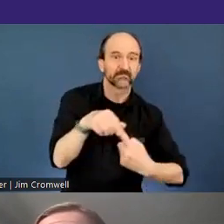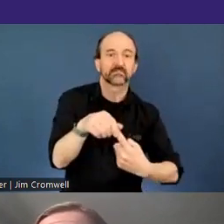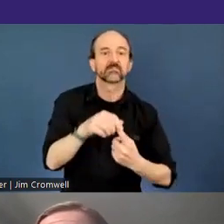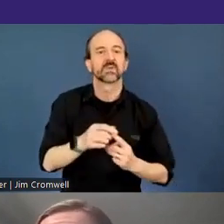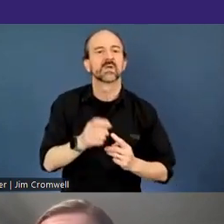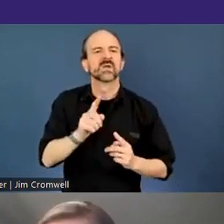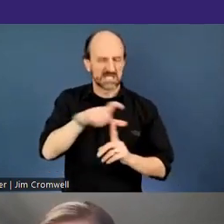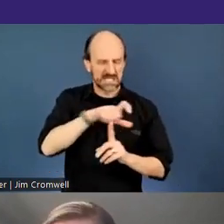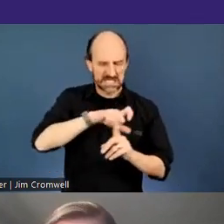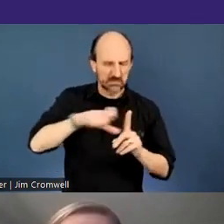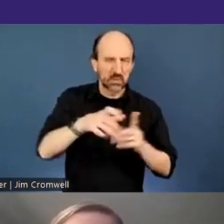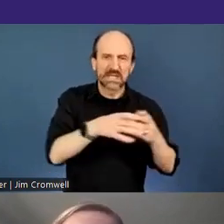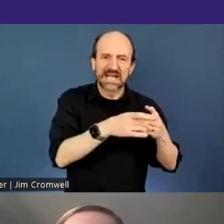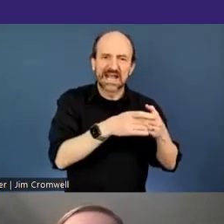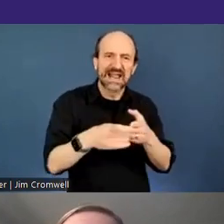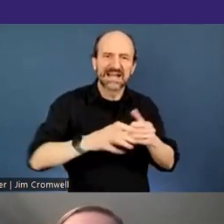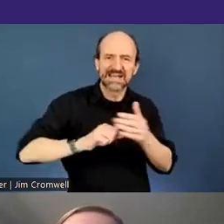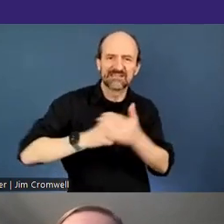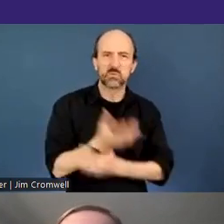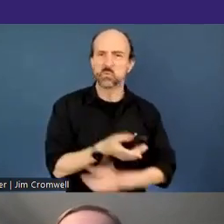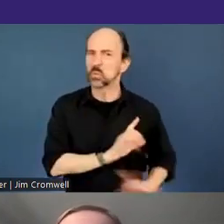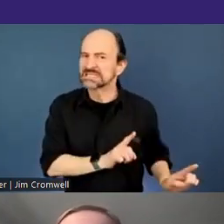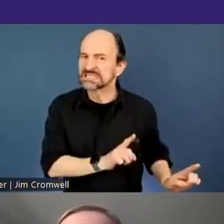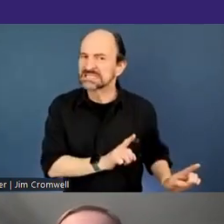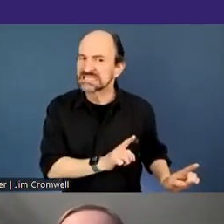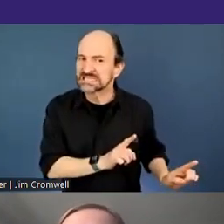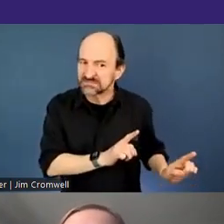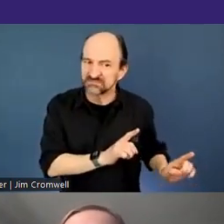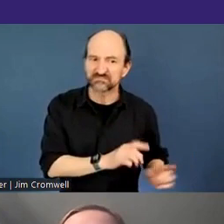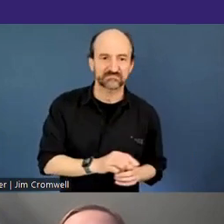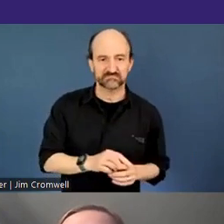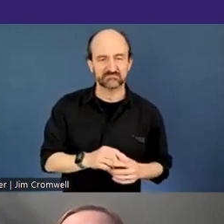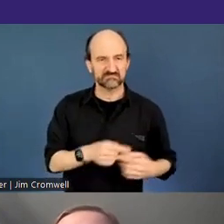is from our perspective, and Outreach International and we'll also